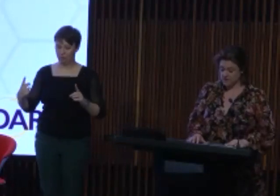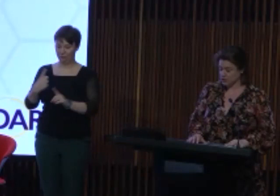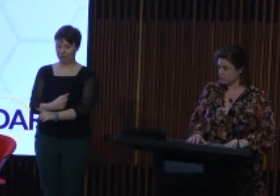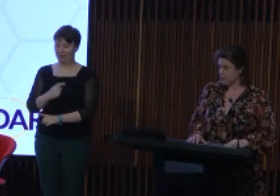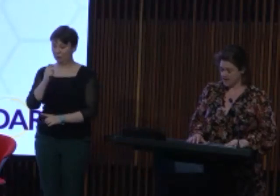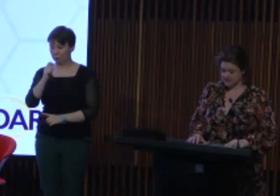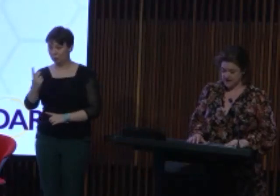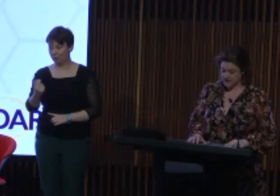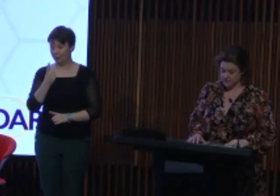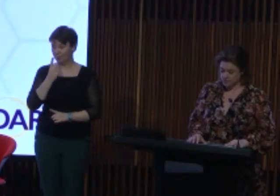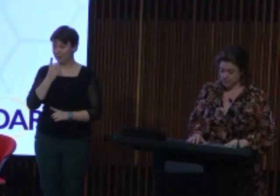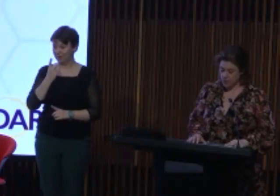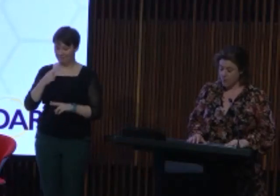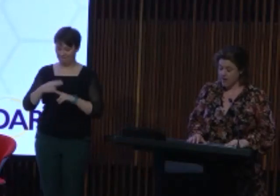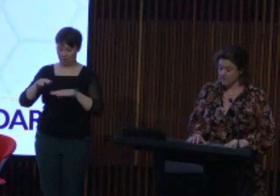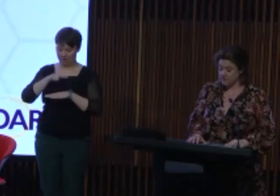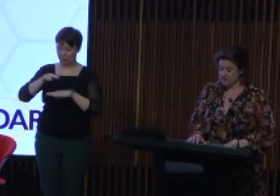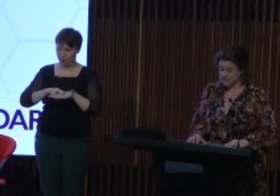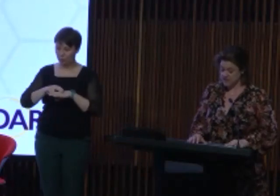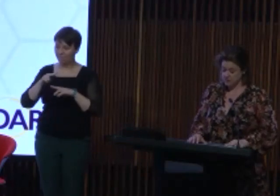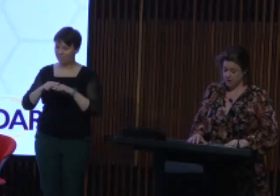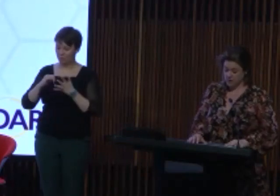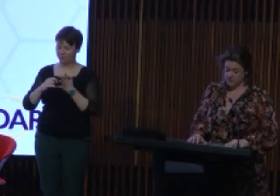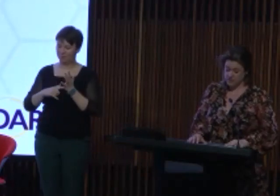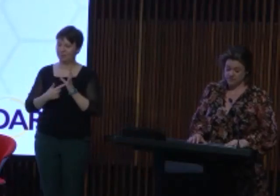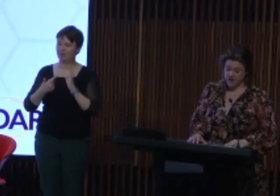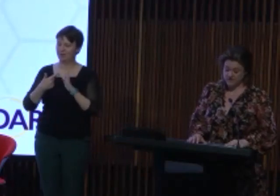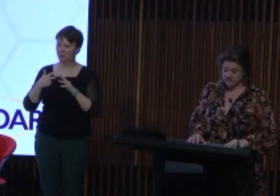on a national and state level. Waiting for the Disability Royal Commission findings to